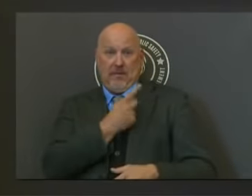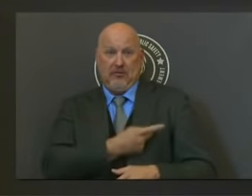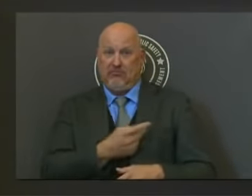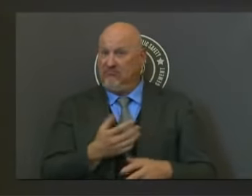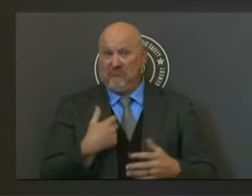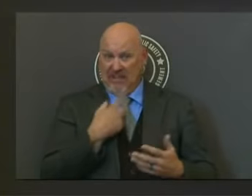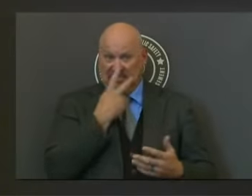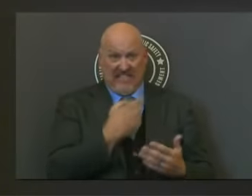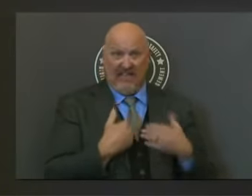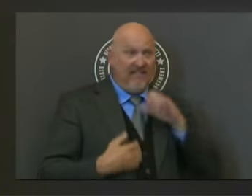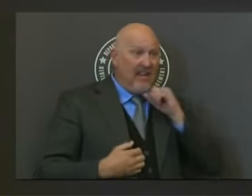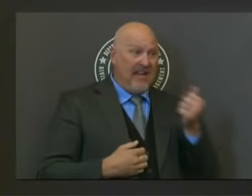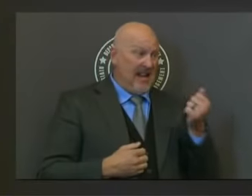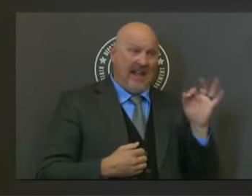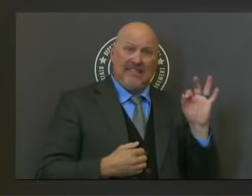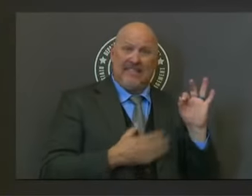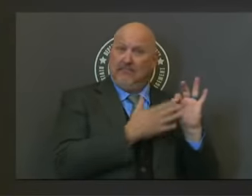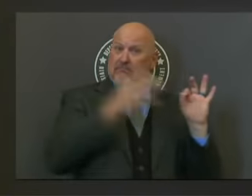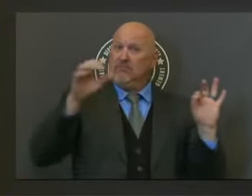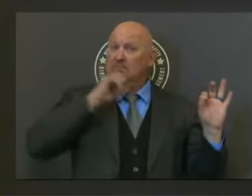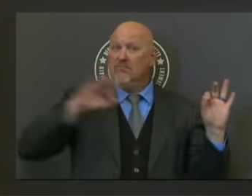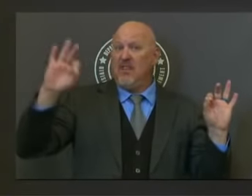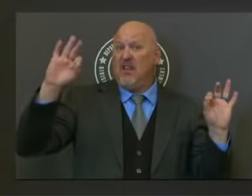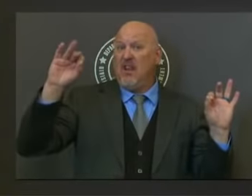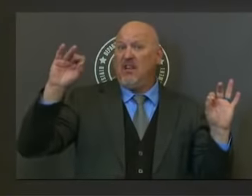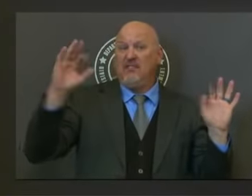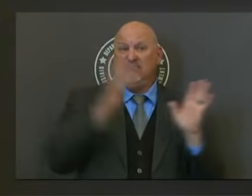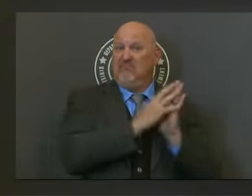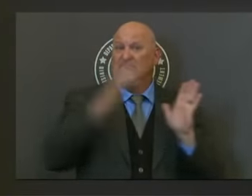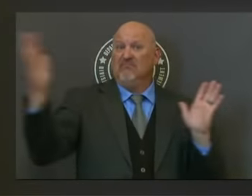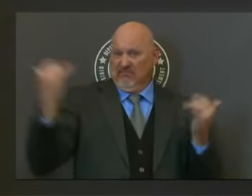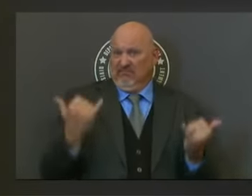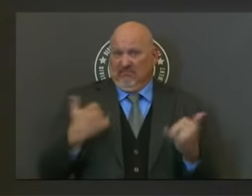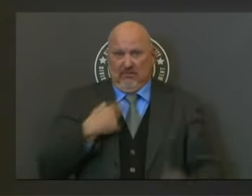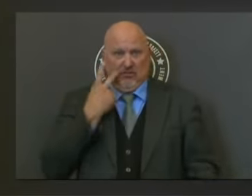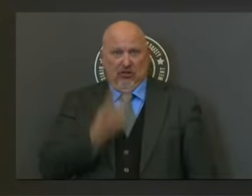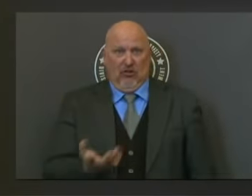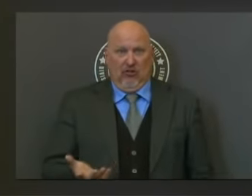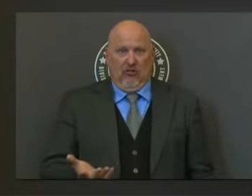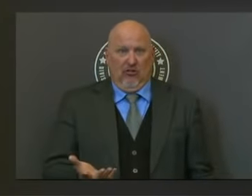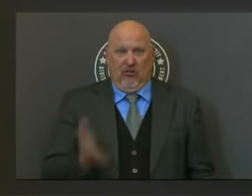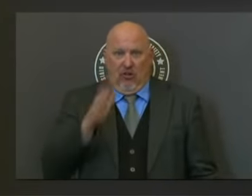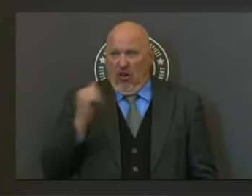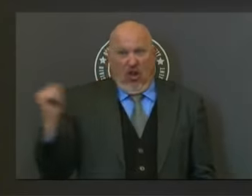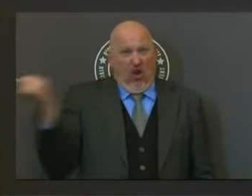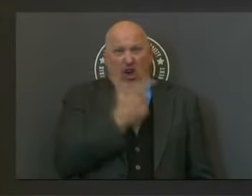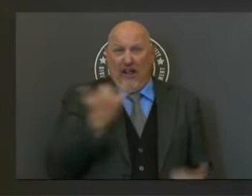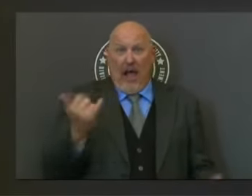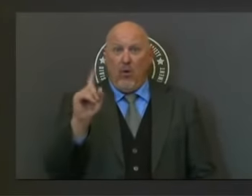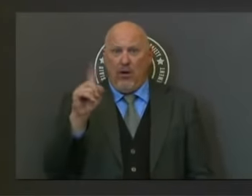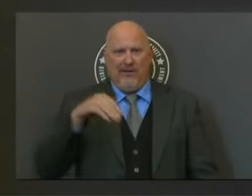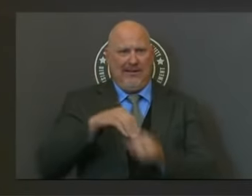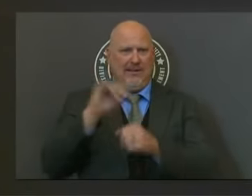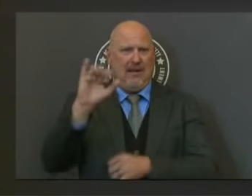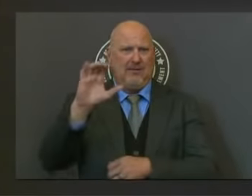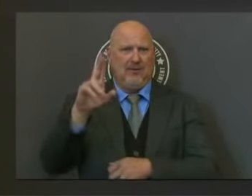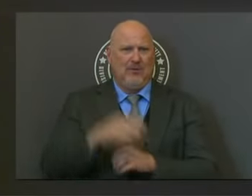half of them were in the I see you all of them are suffering their